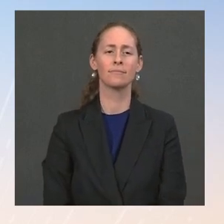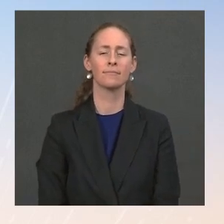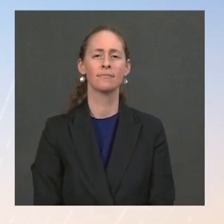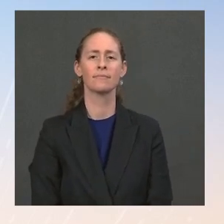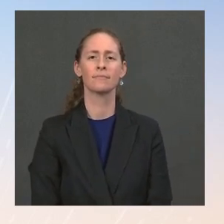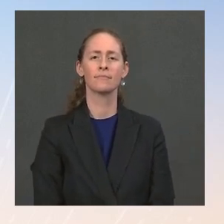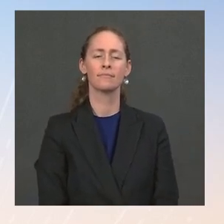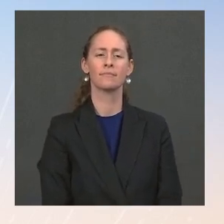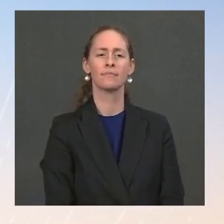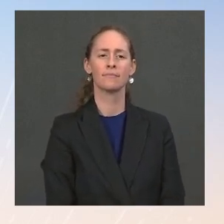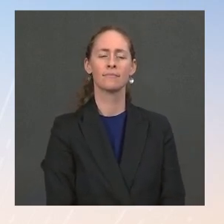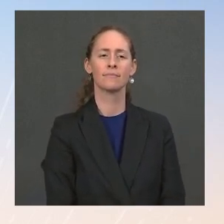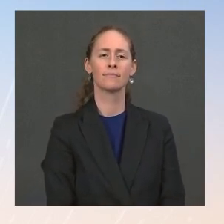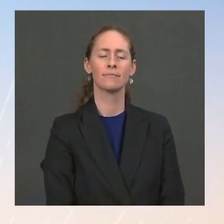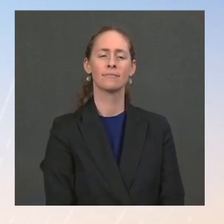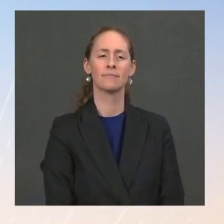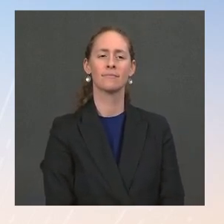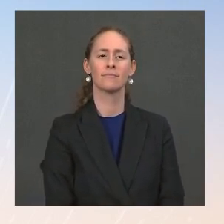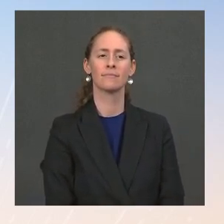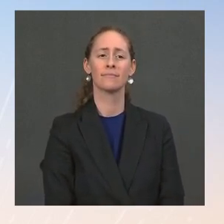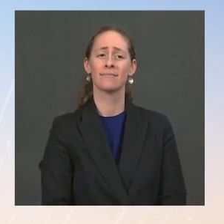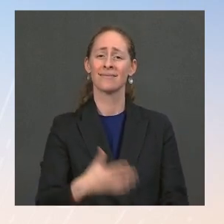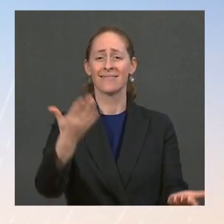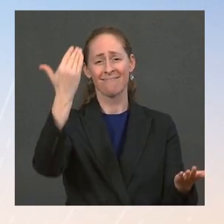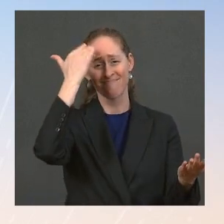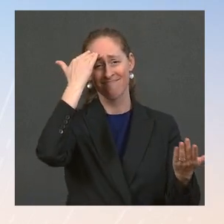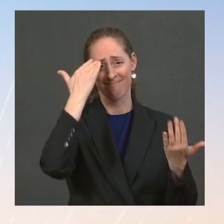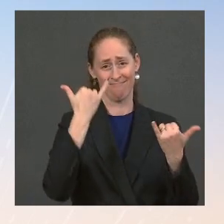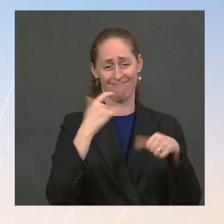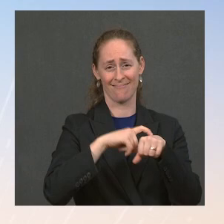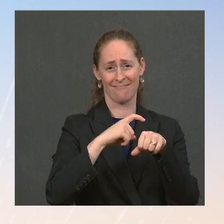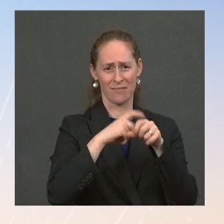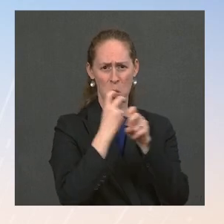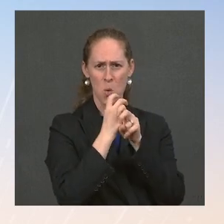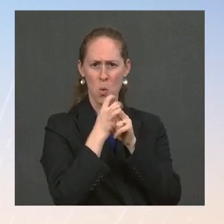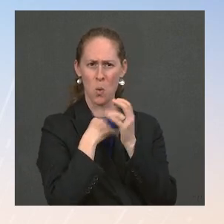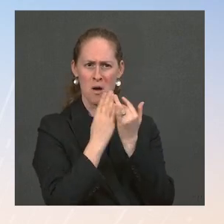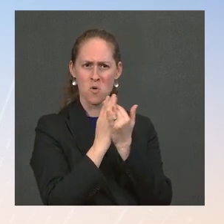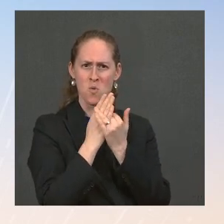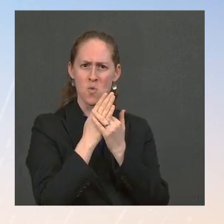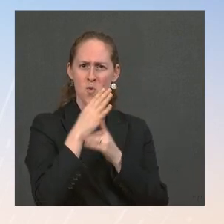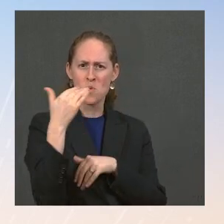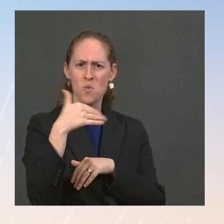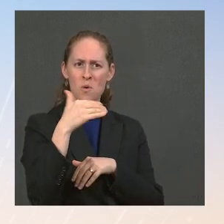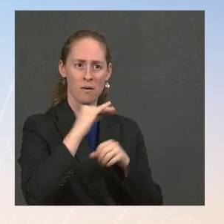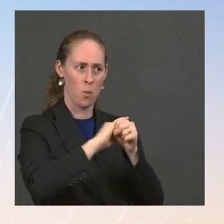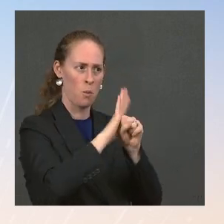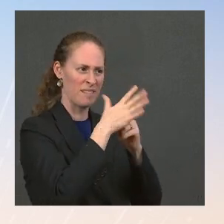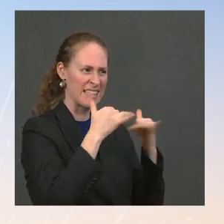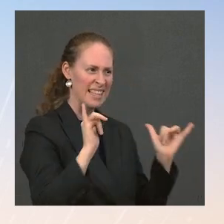that this is a really tough time in our country. We're still battling COVID, and a lot of people thought we'd be through it,